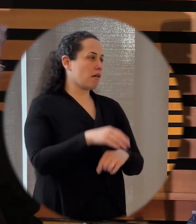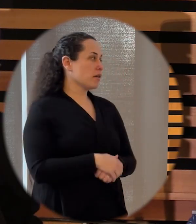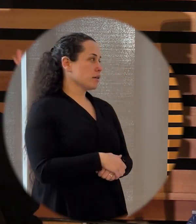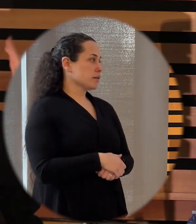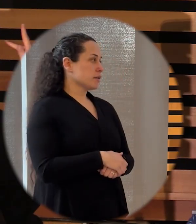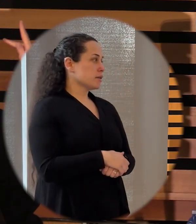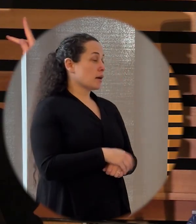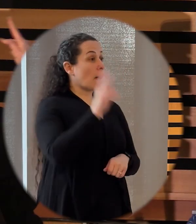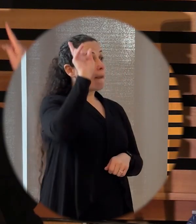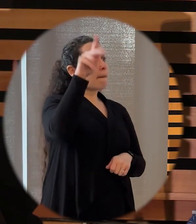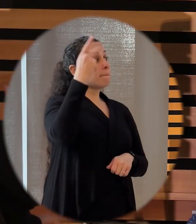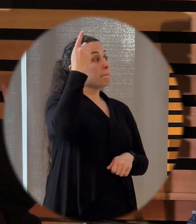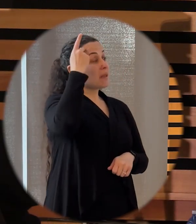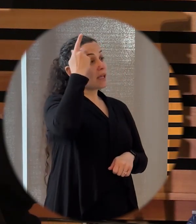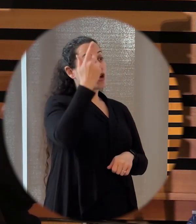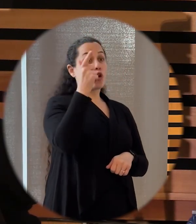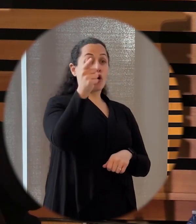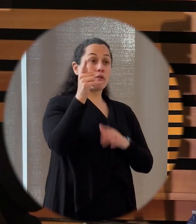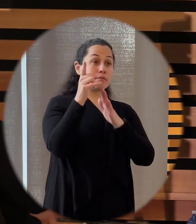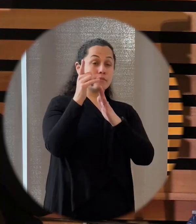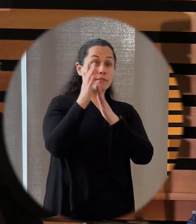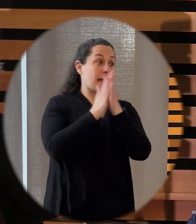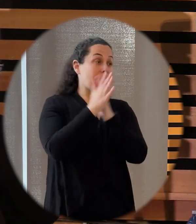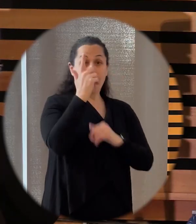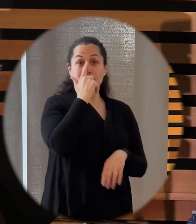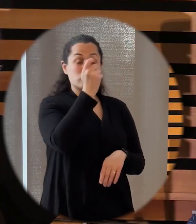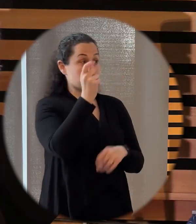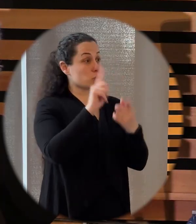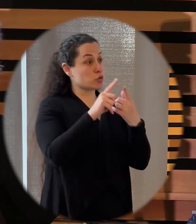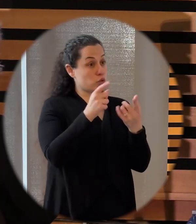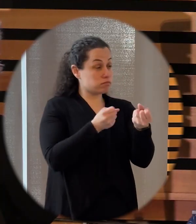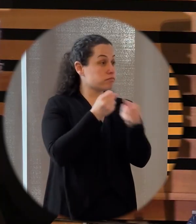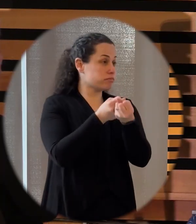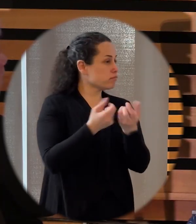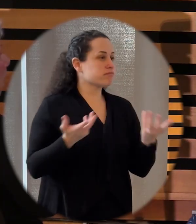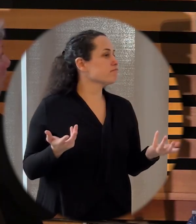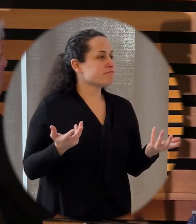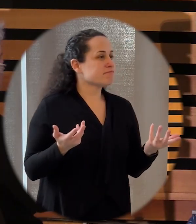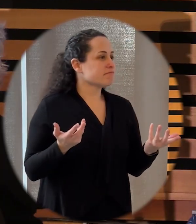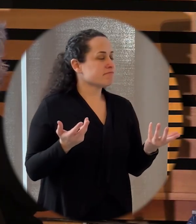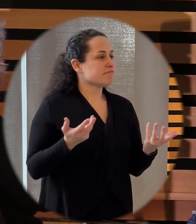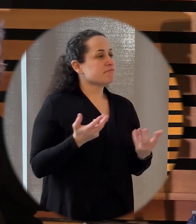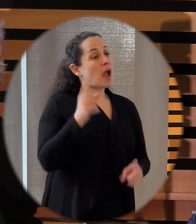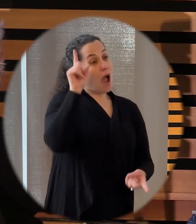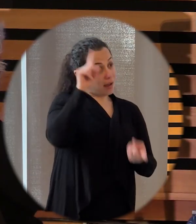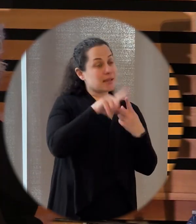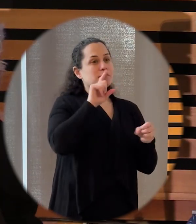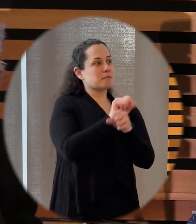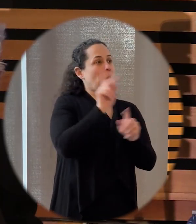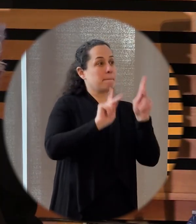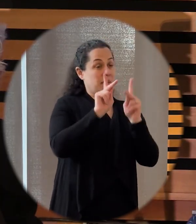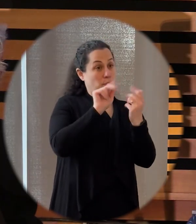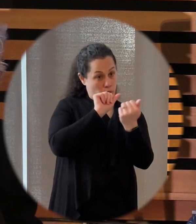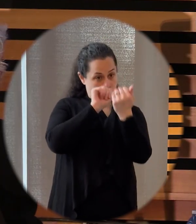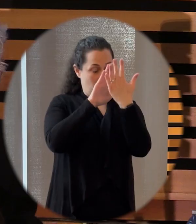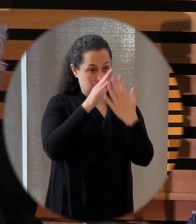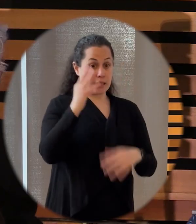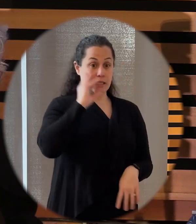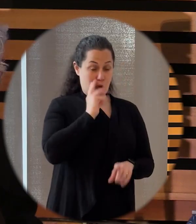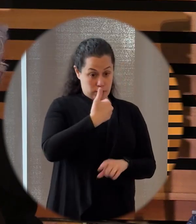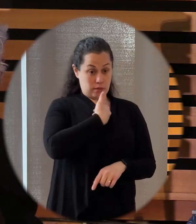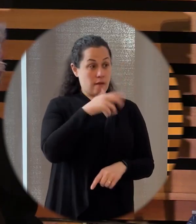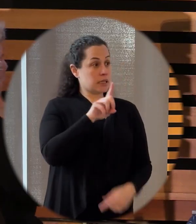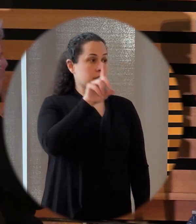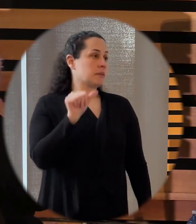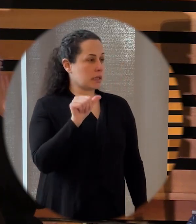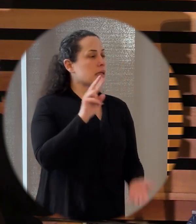is an important factor and until disability becomes personal to those with power the dial